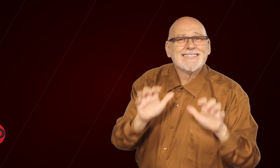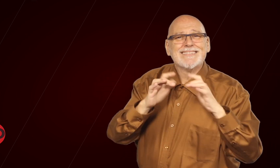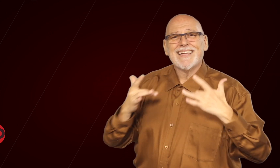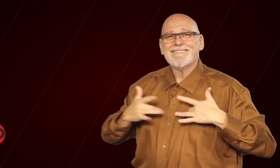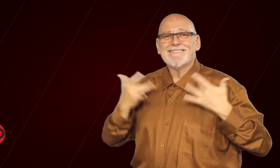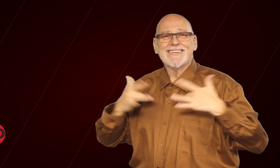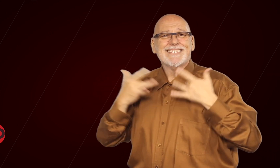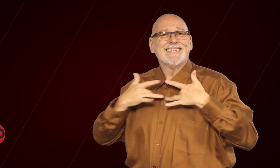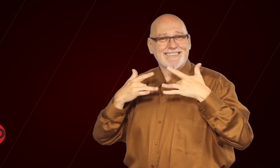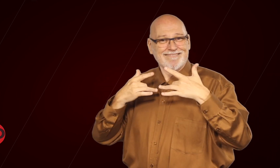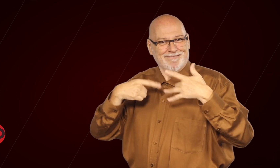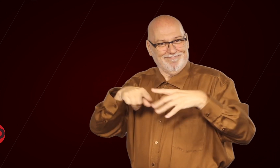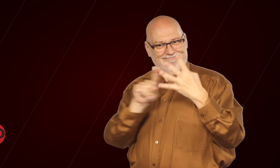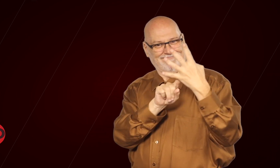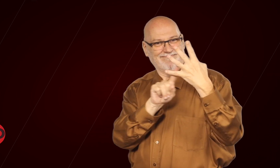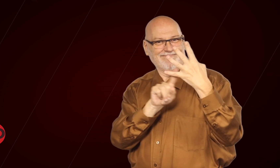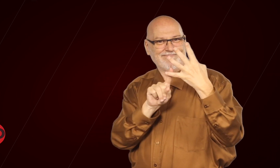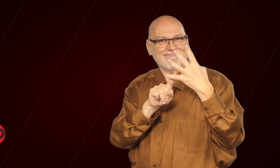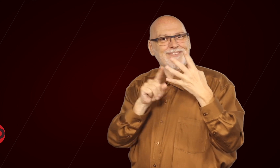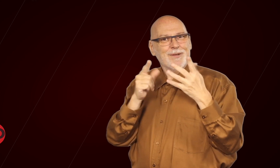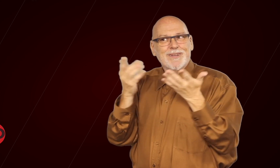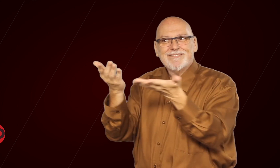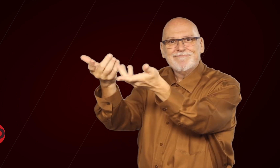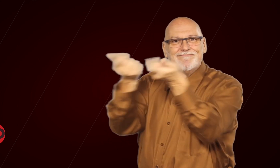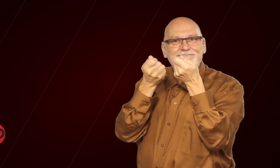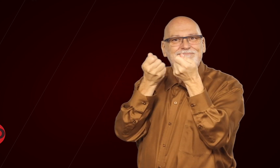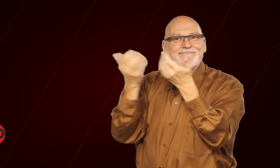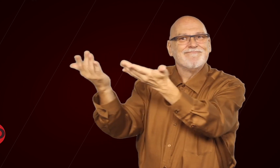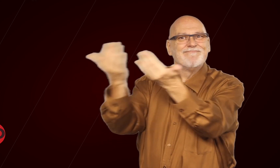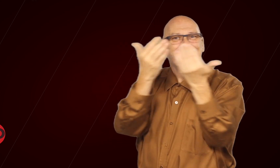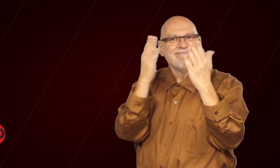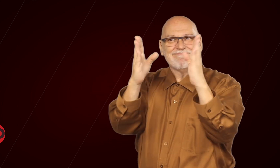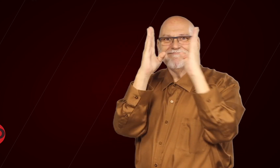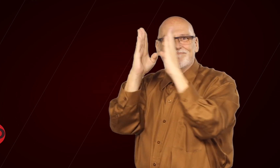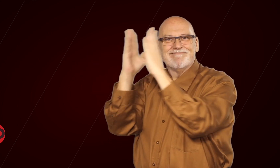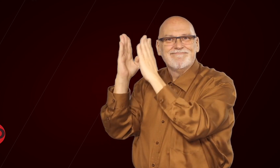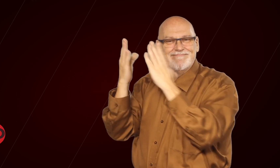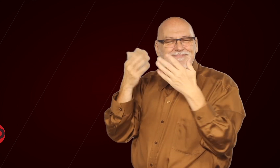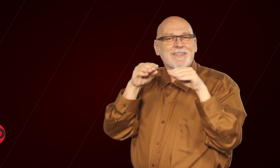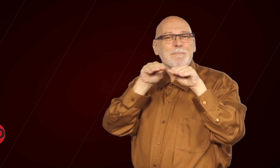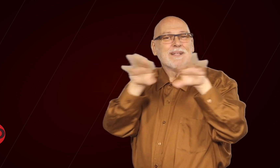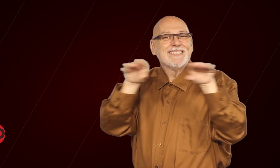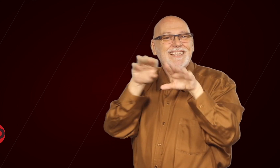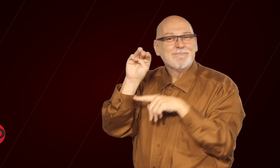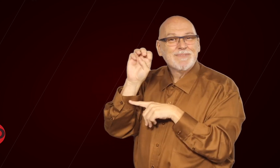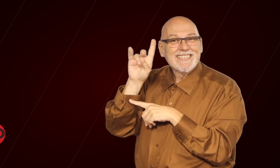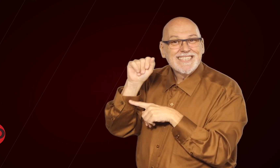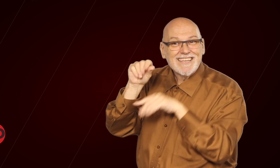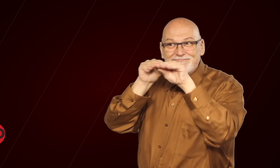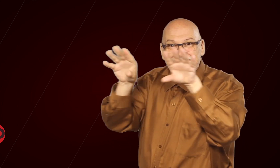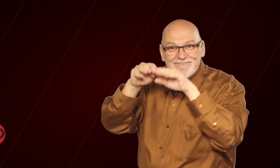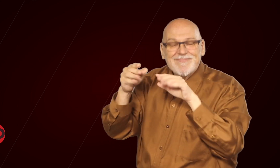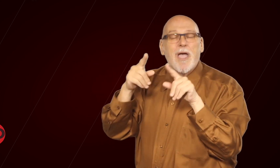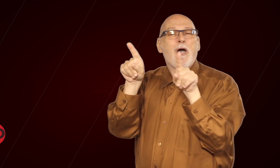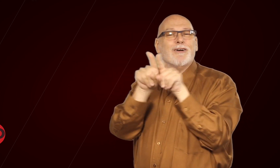that week to attract attention of the media and increase knowledge